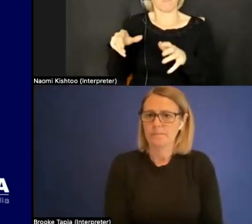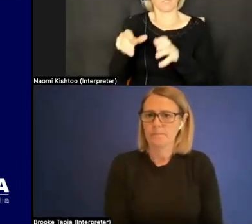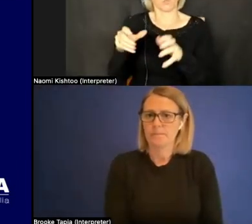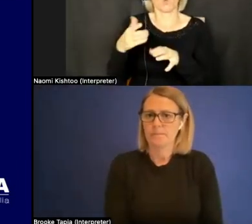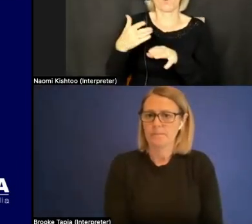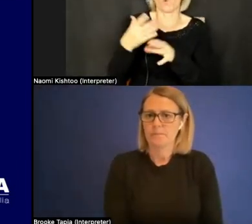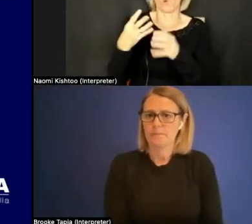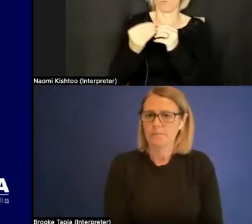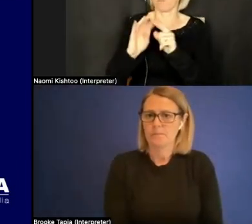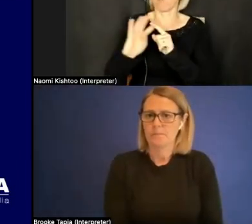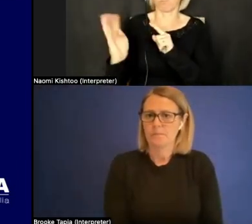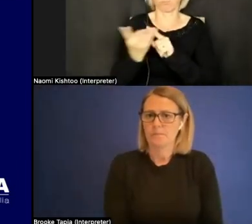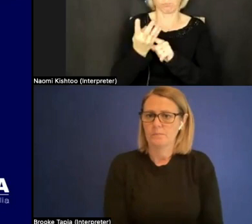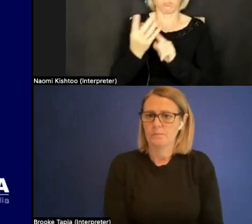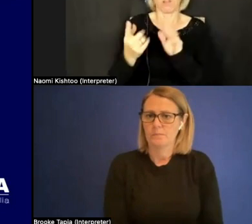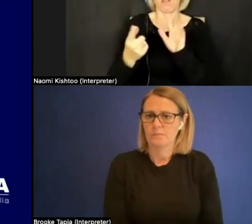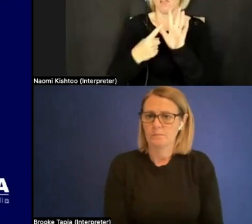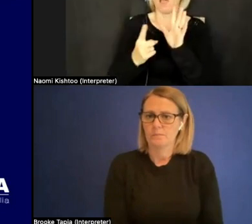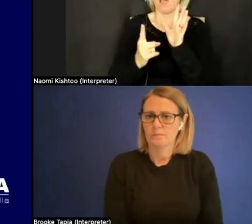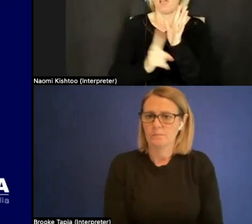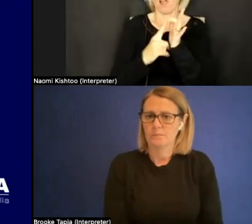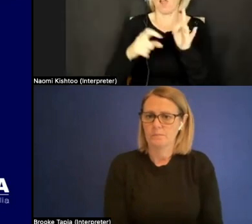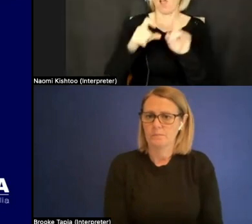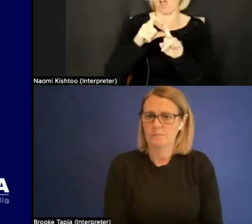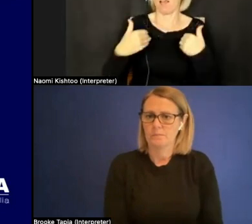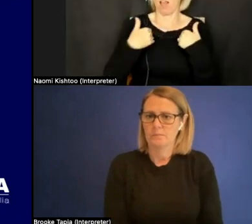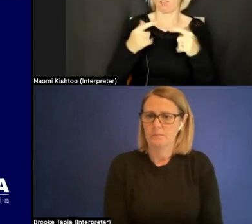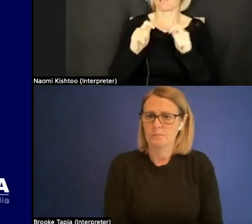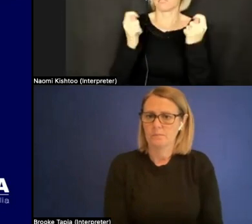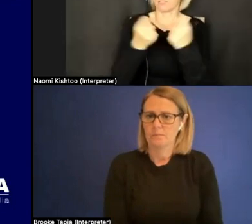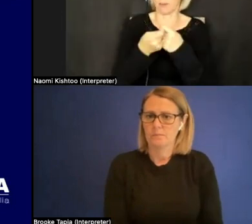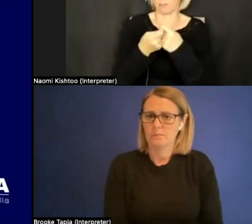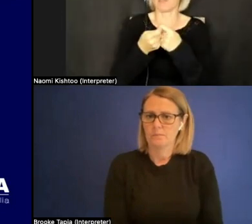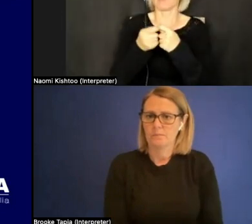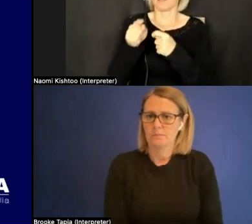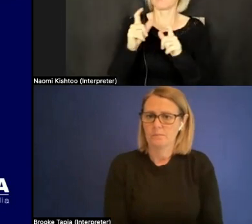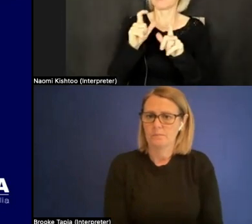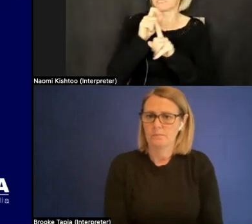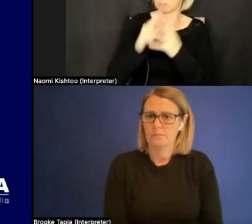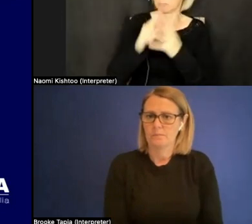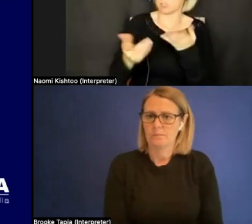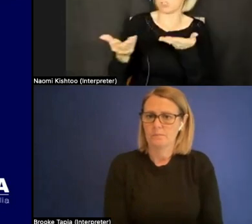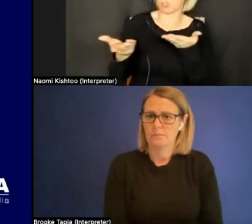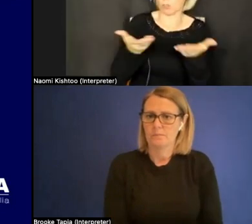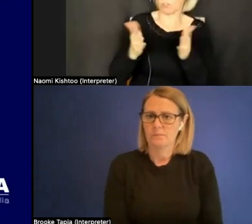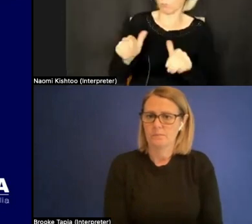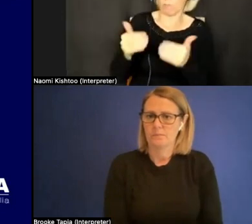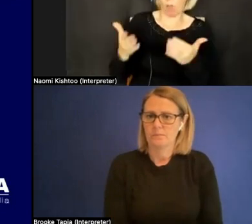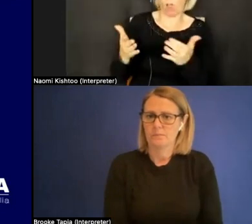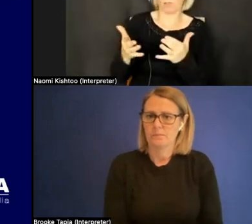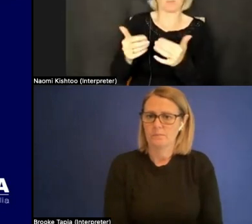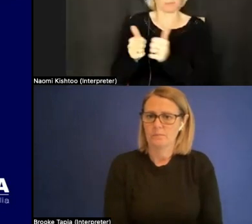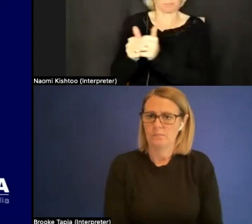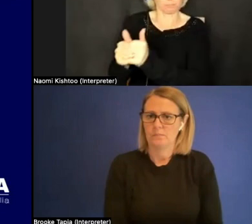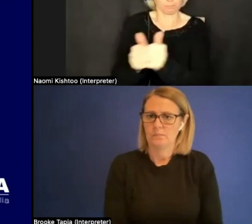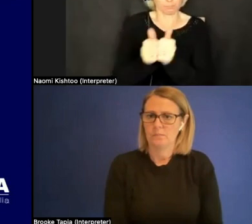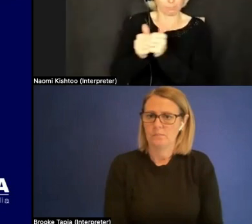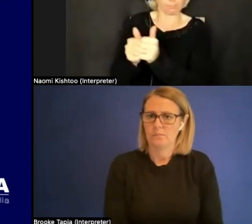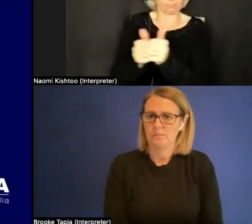an allied health team, as part of a disability service, and working on building strength and